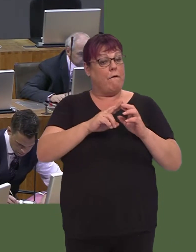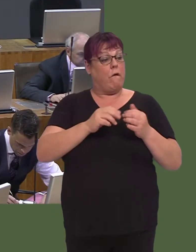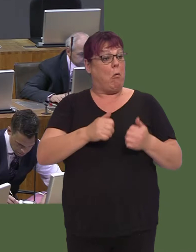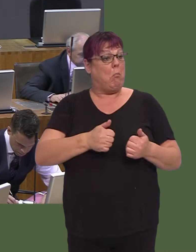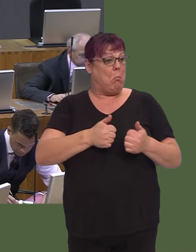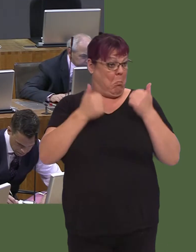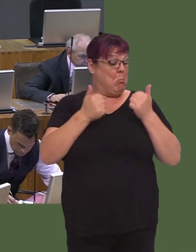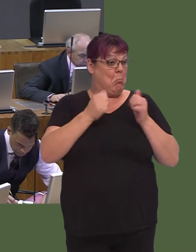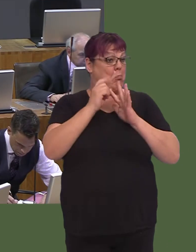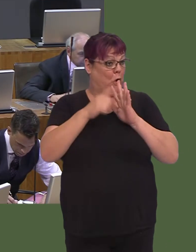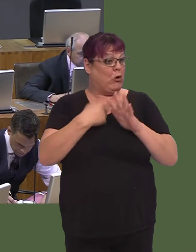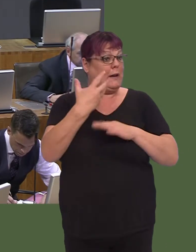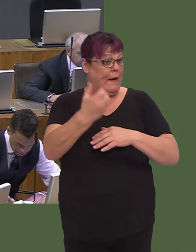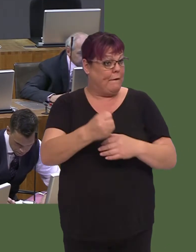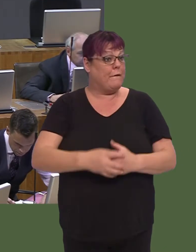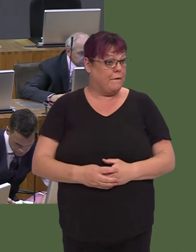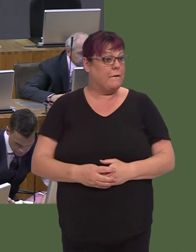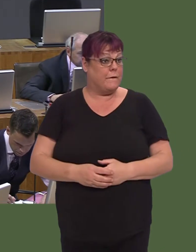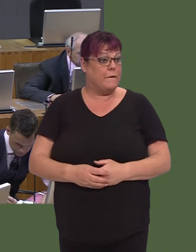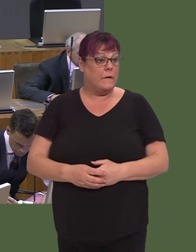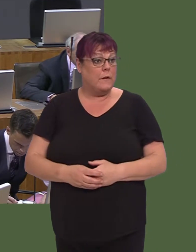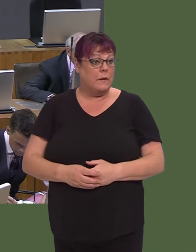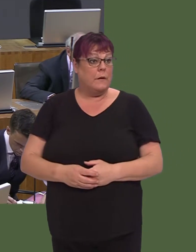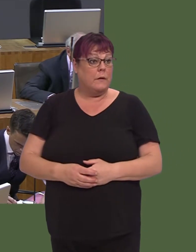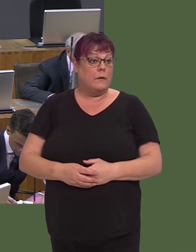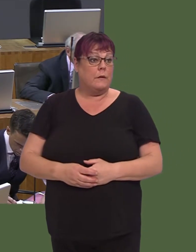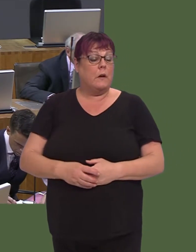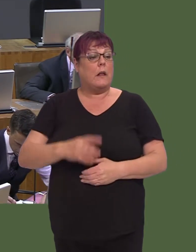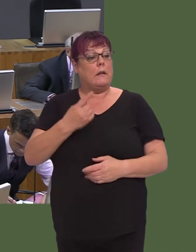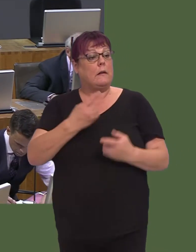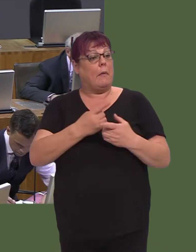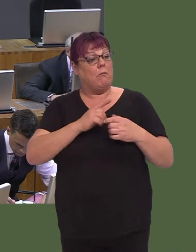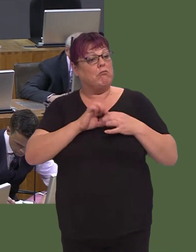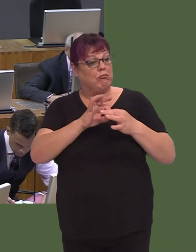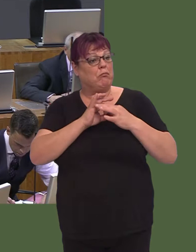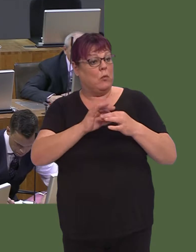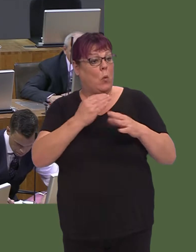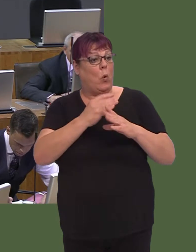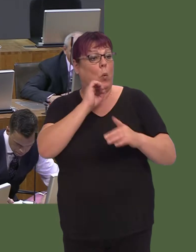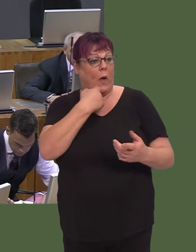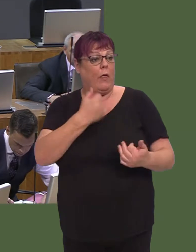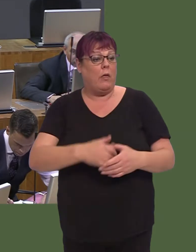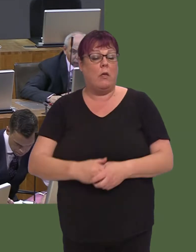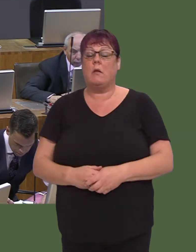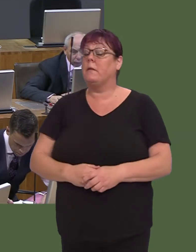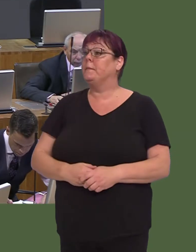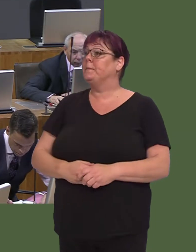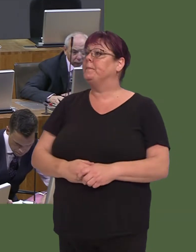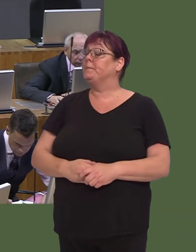is a viable project that can move forward, after the UK Government's unwelcome decision. That is something that we will continue to work with them on.